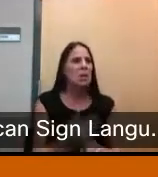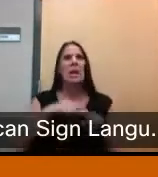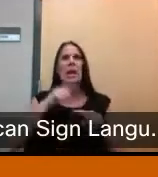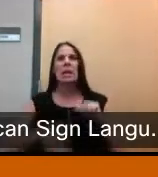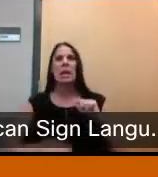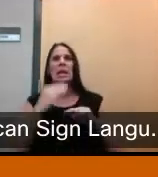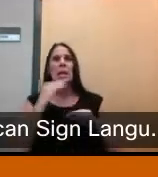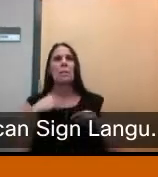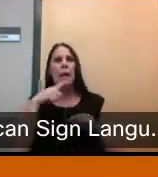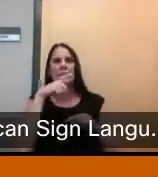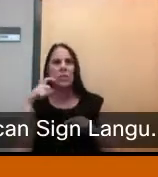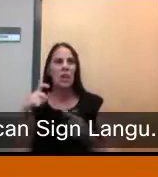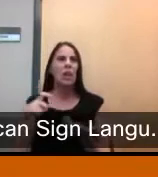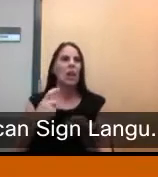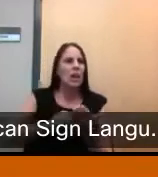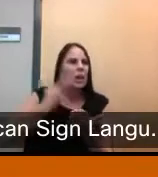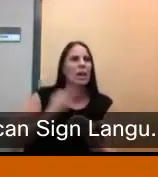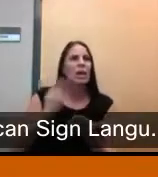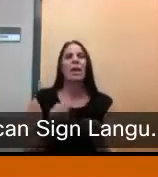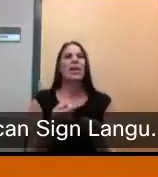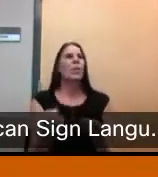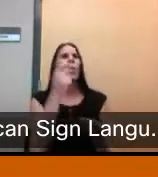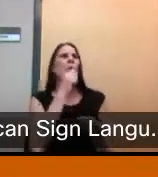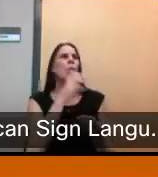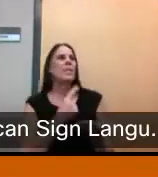day at work stopped to buy a chocolate brownie on the way home.